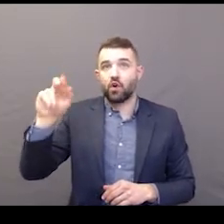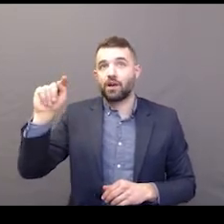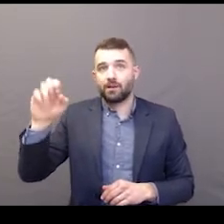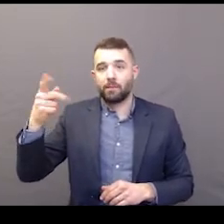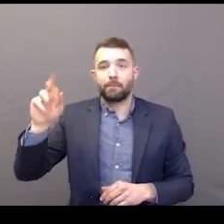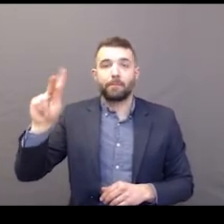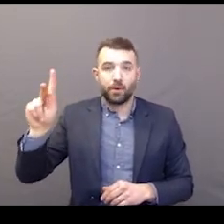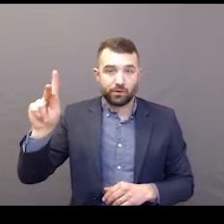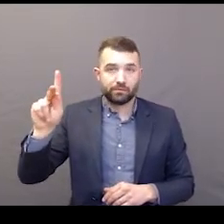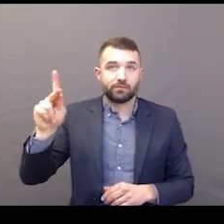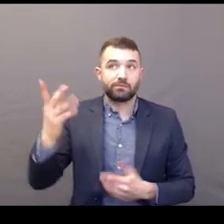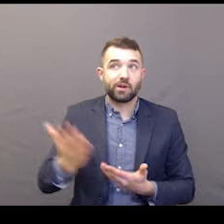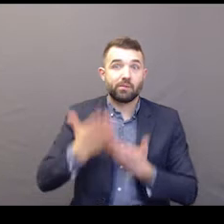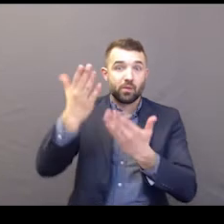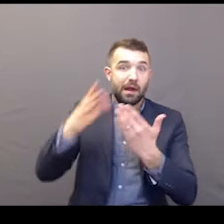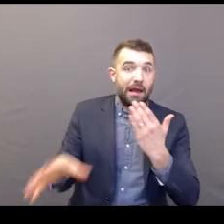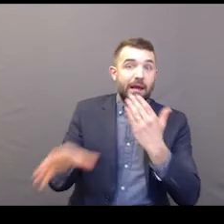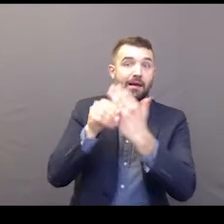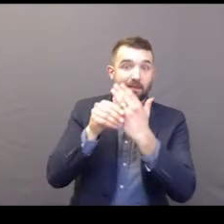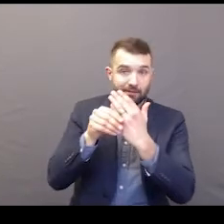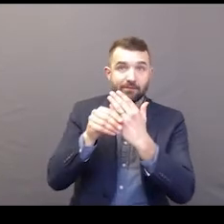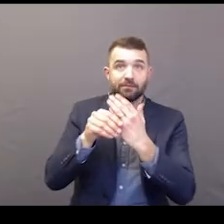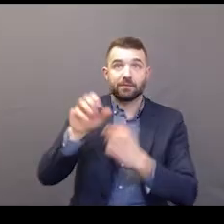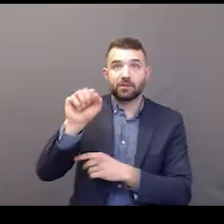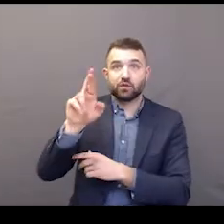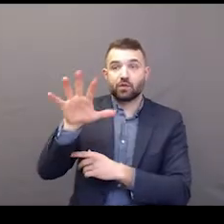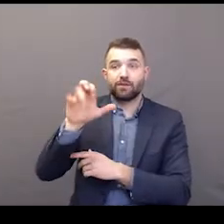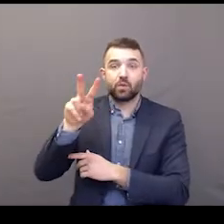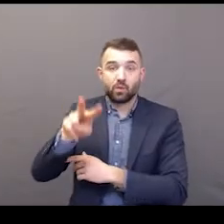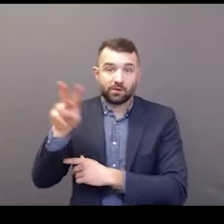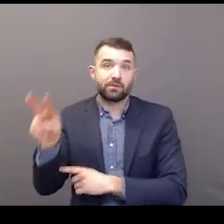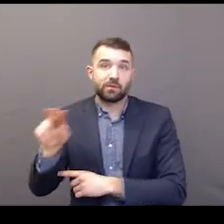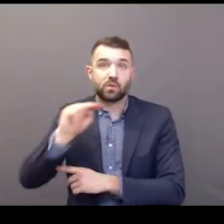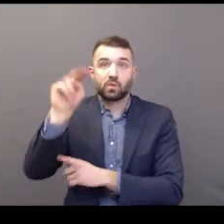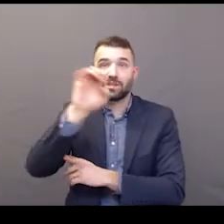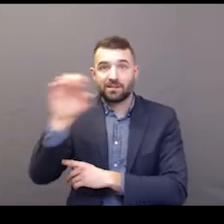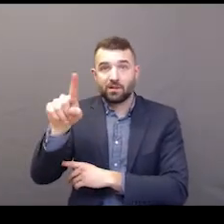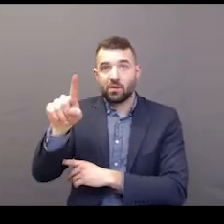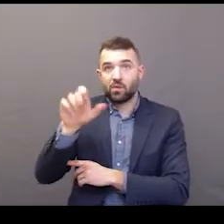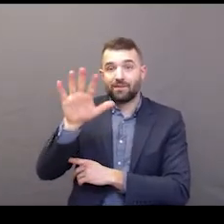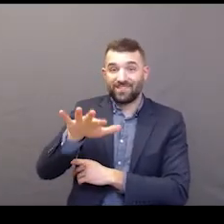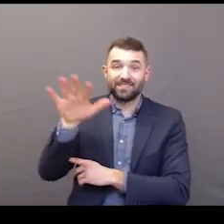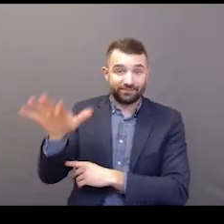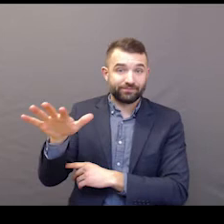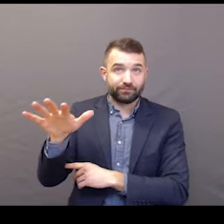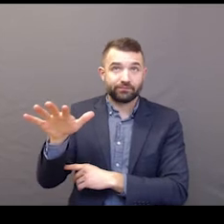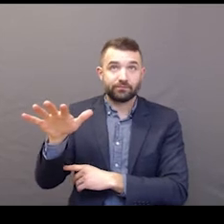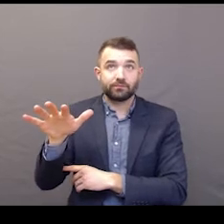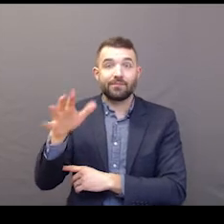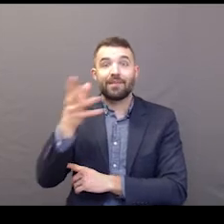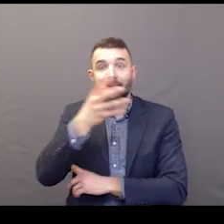SR 522 and NE 153rd Street, SR 522 and NE 165th Street